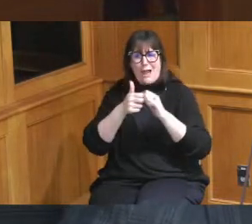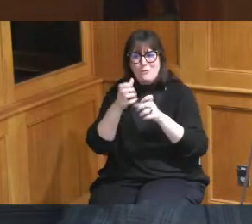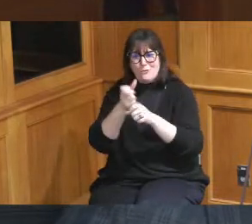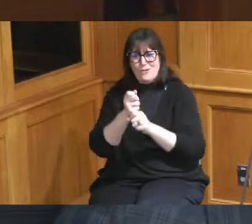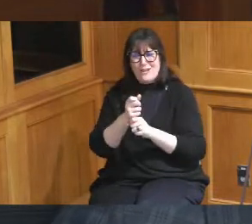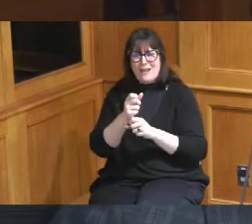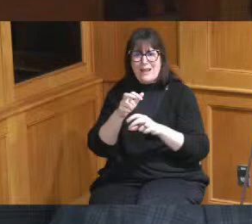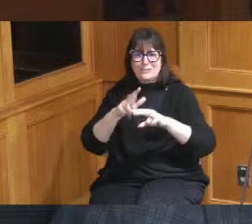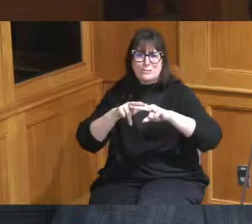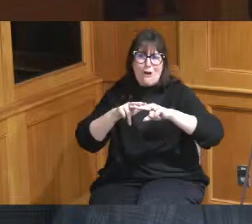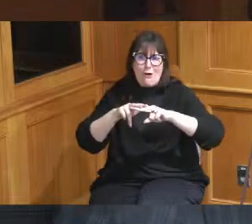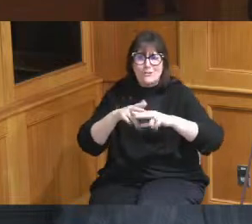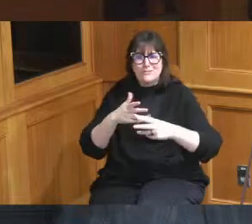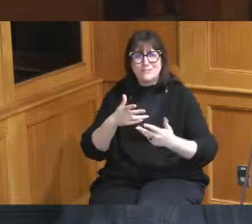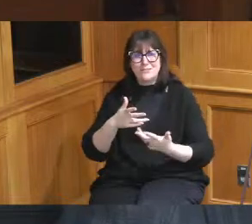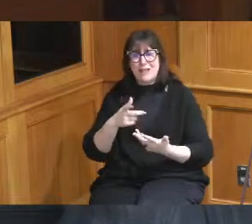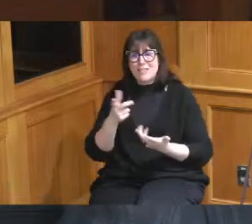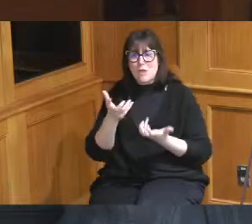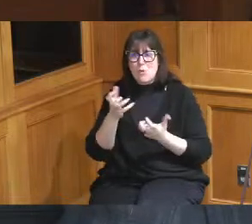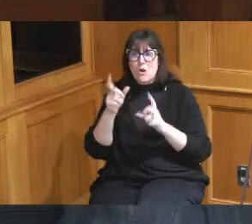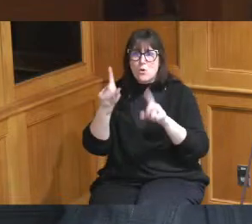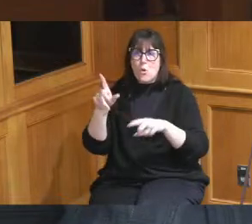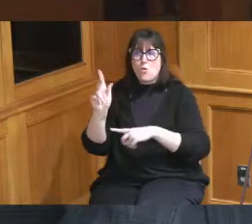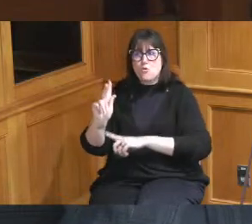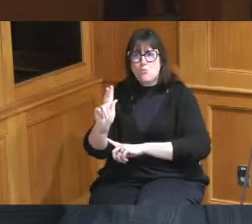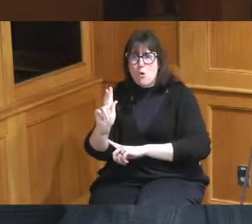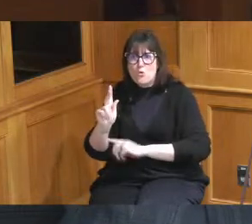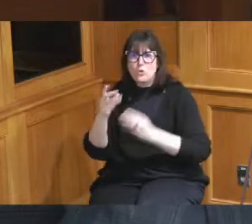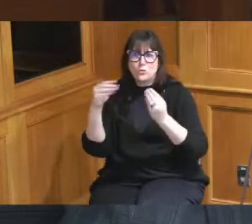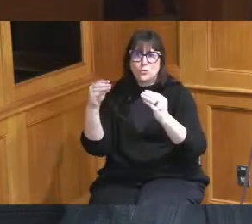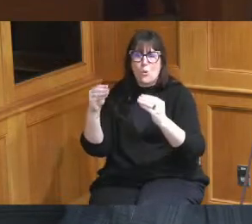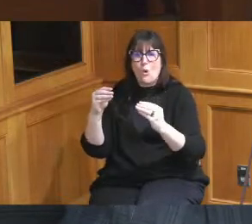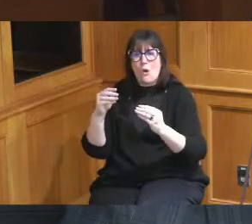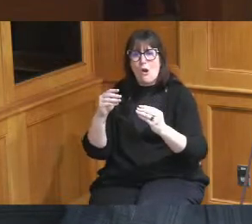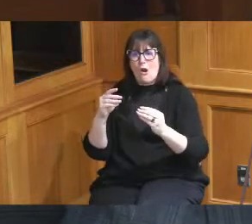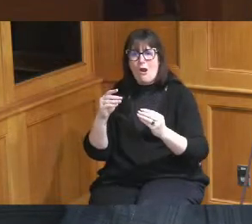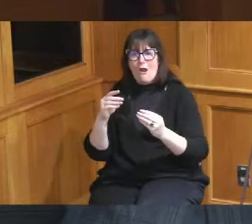Kroger's and get some salt and put down they've never dealt with a salt truck or anything like